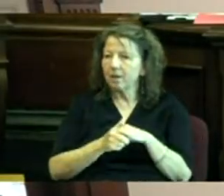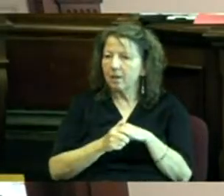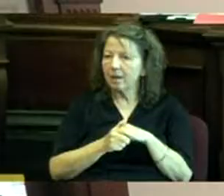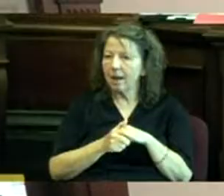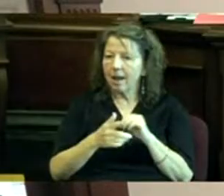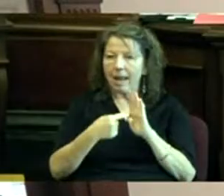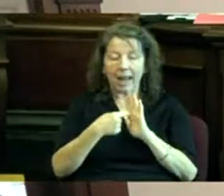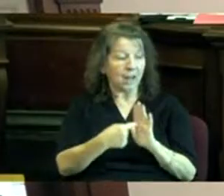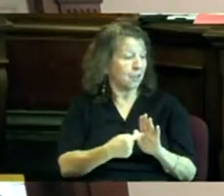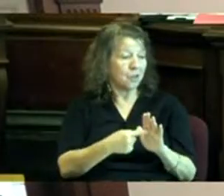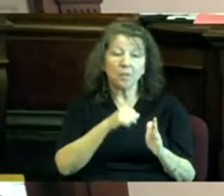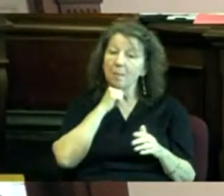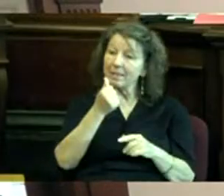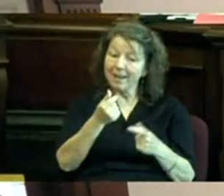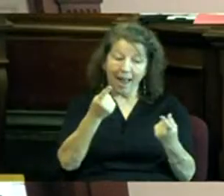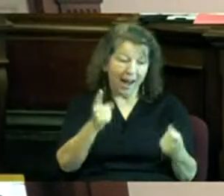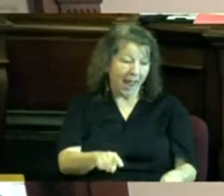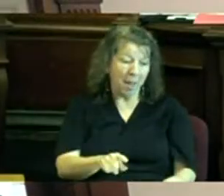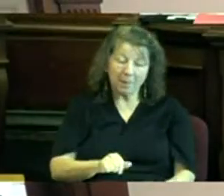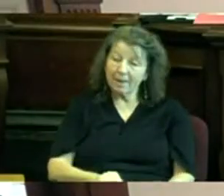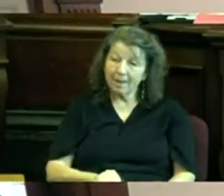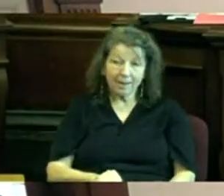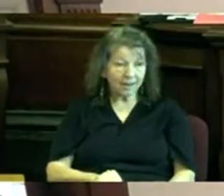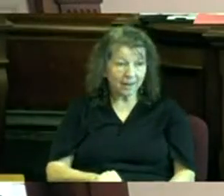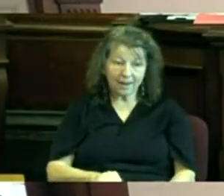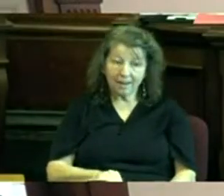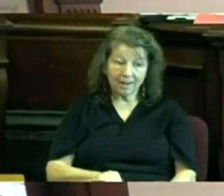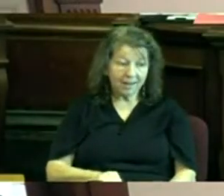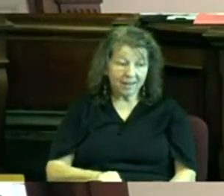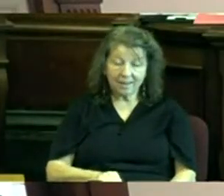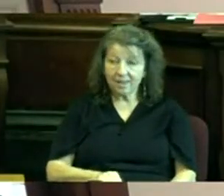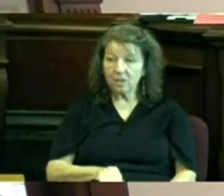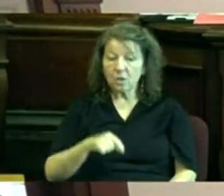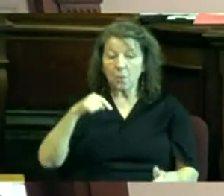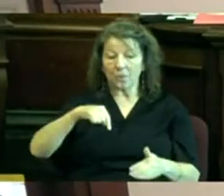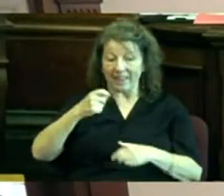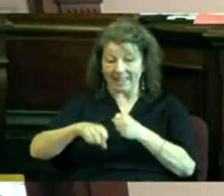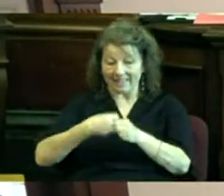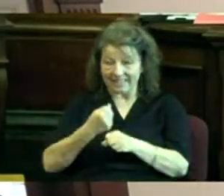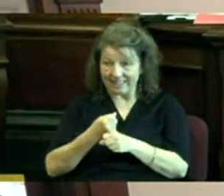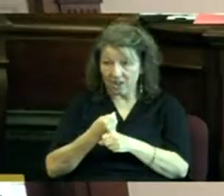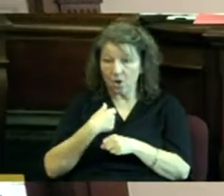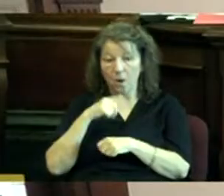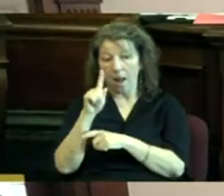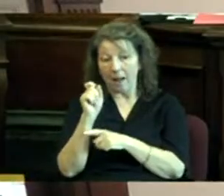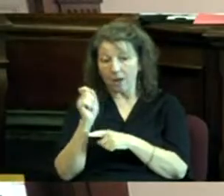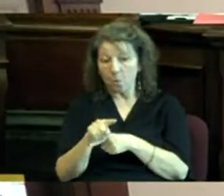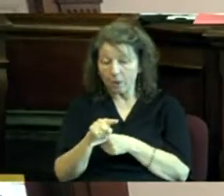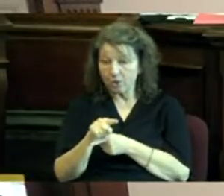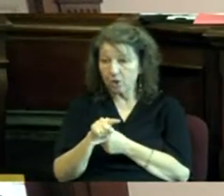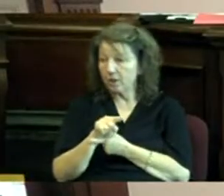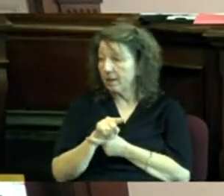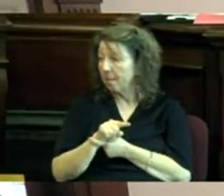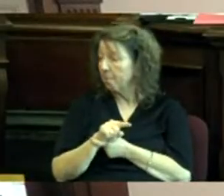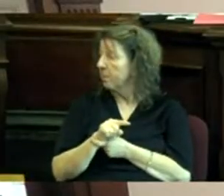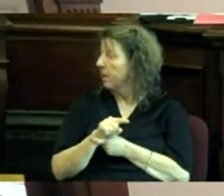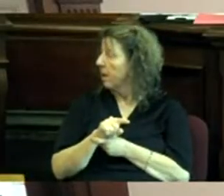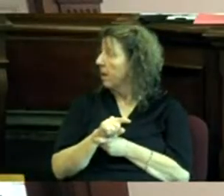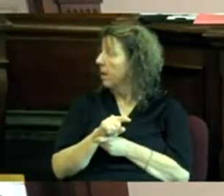some folks who actually work with children showed that that